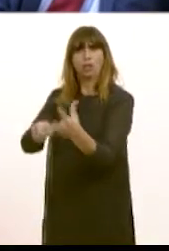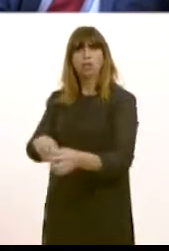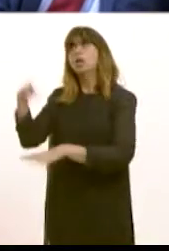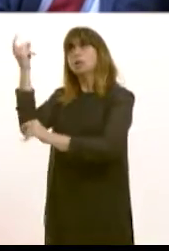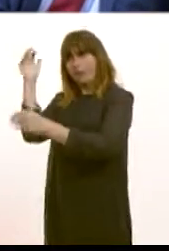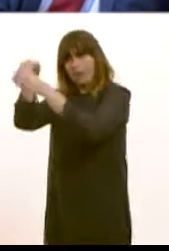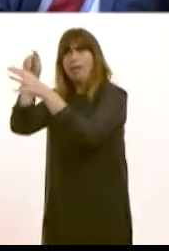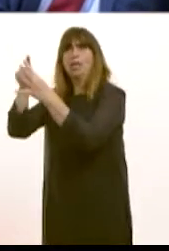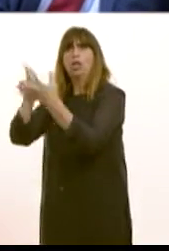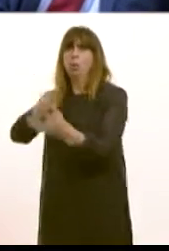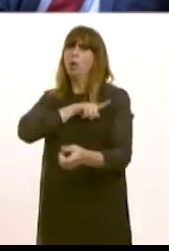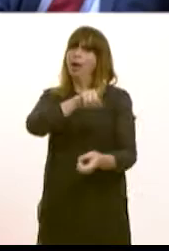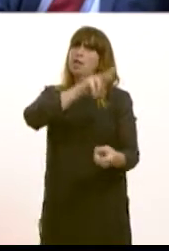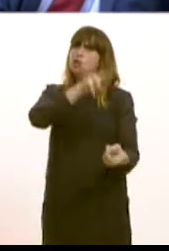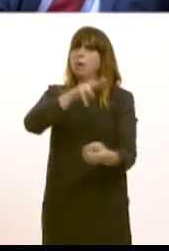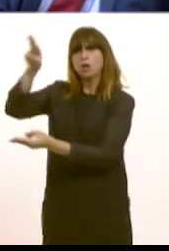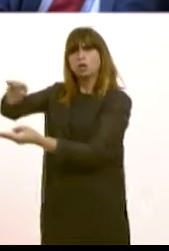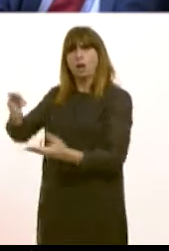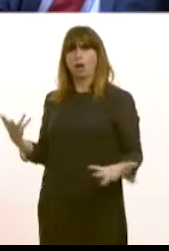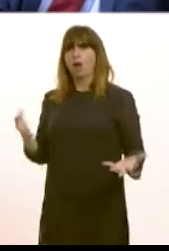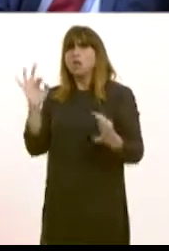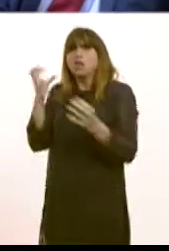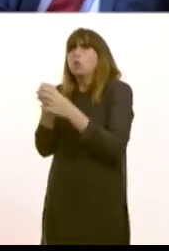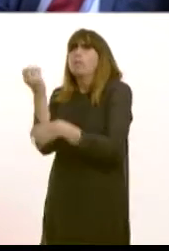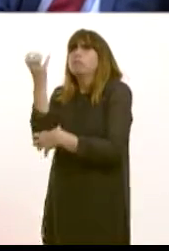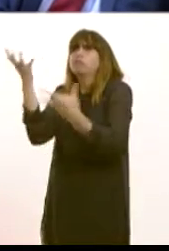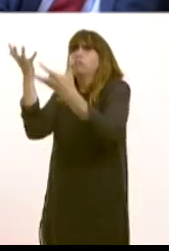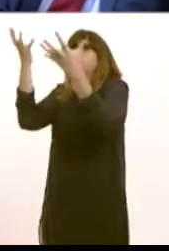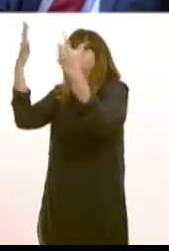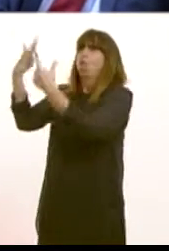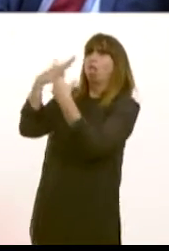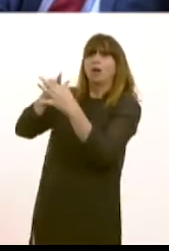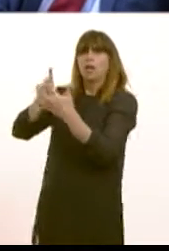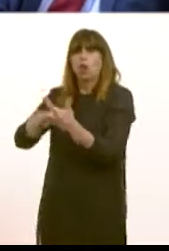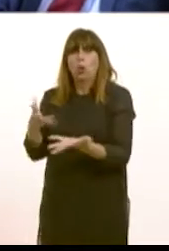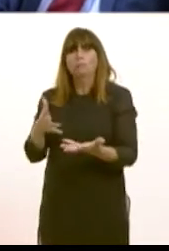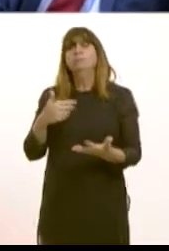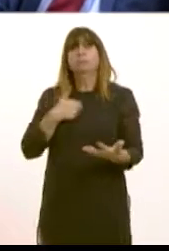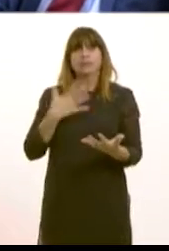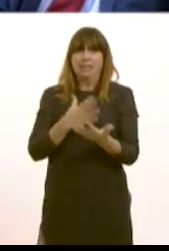the fact that the UKís energy industry is not transparent enough, and itís something